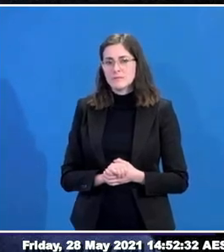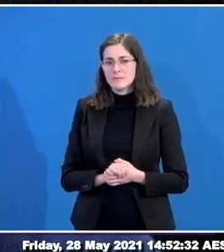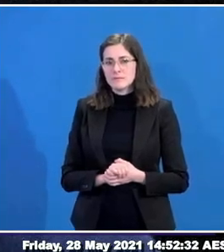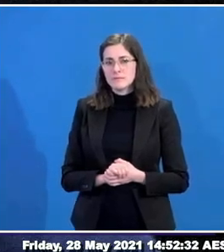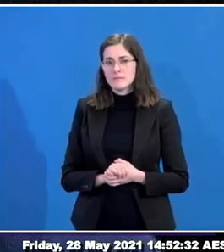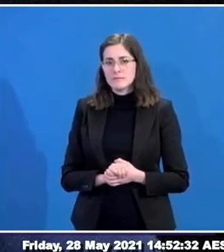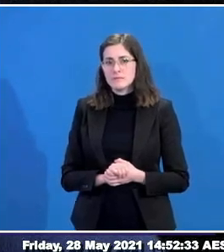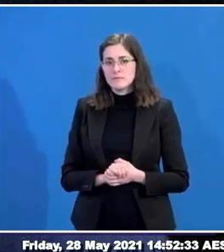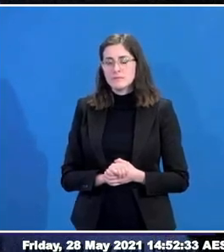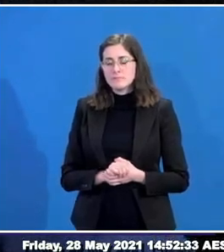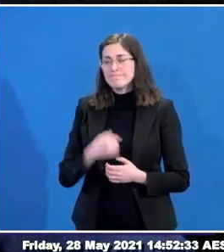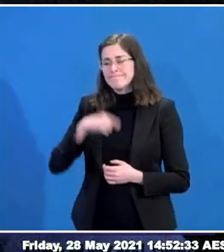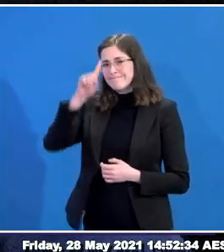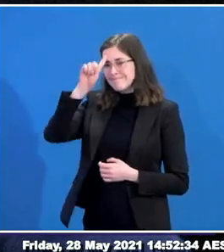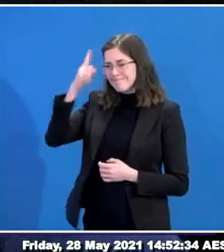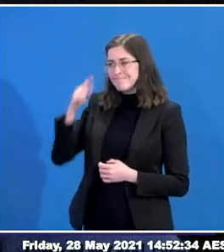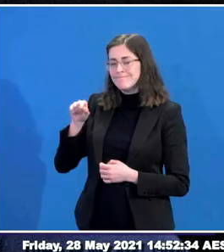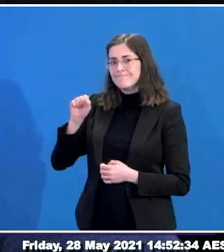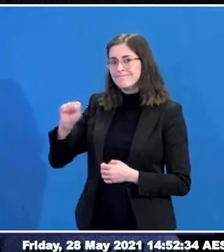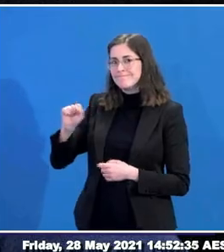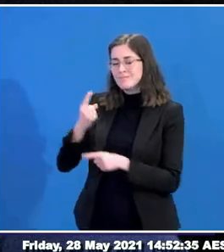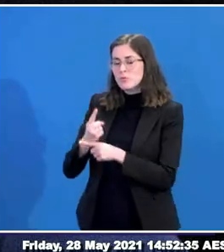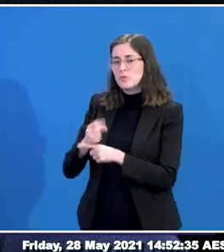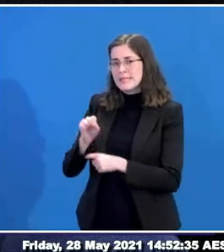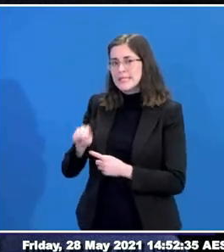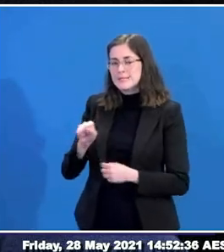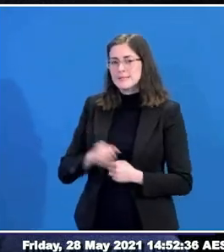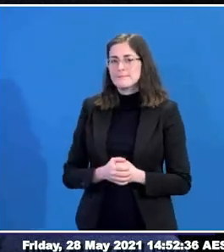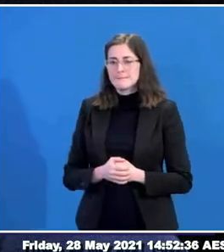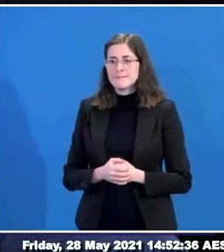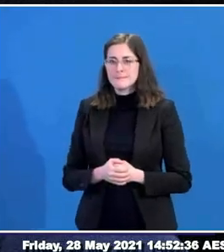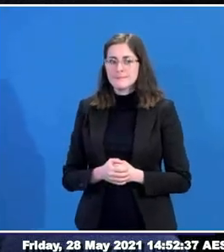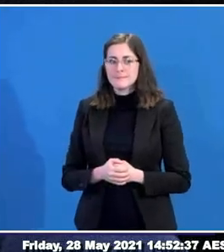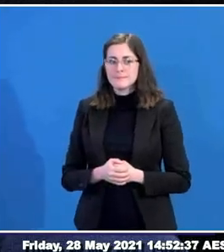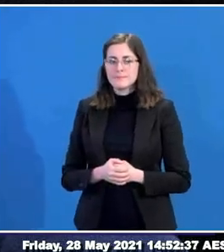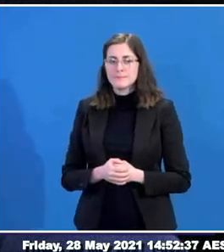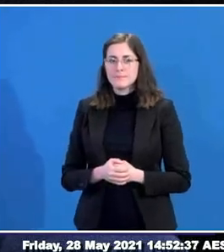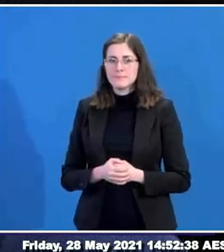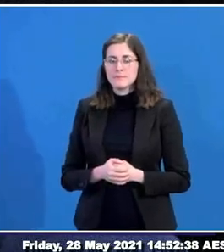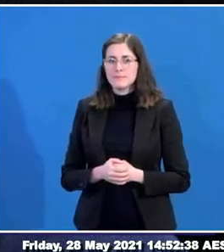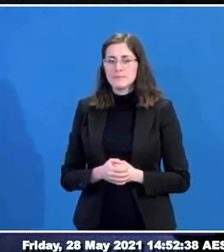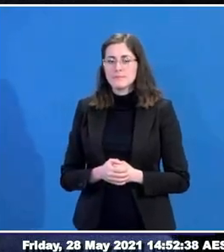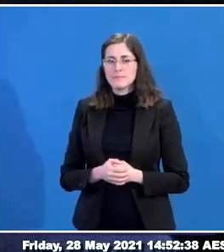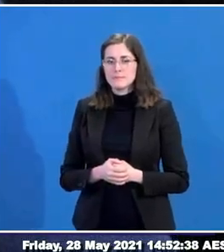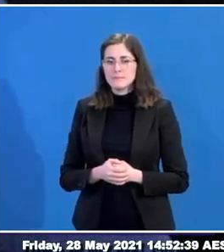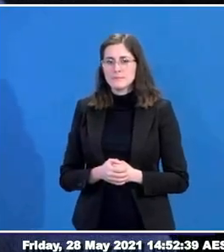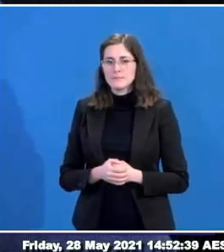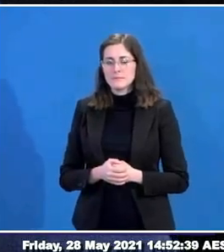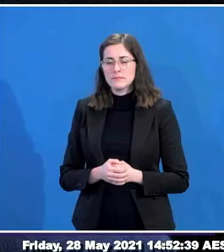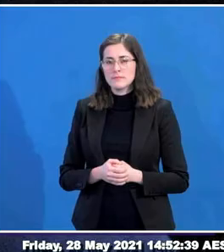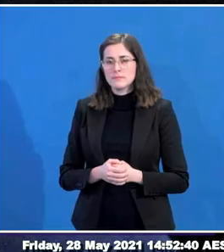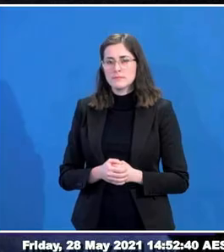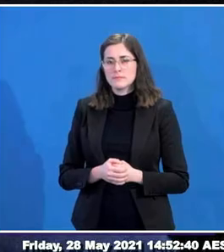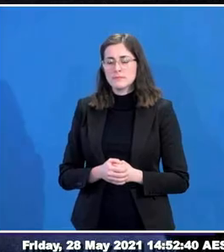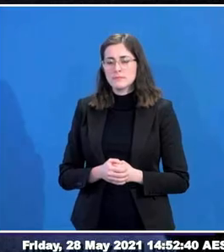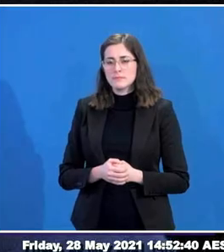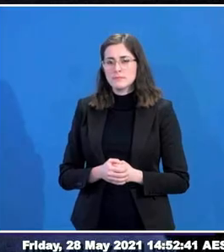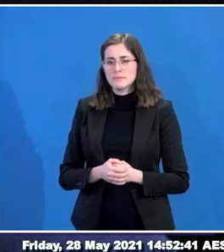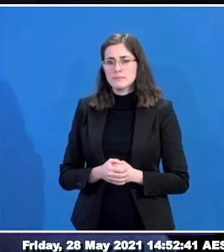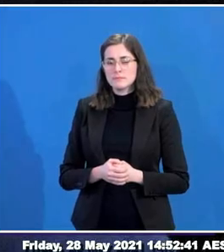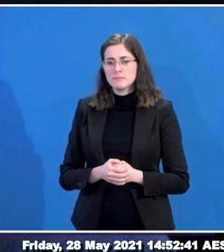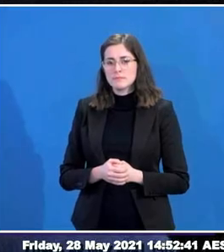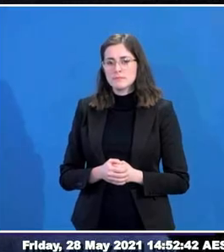suggesting, if I can make the comparison is the way the audit scheme works